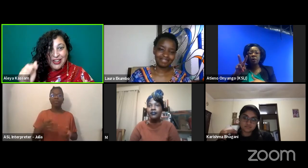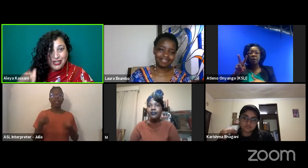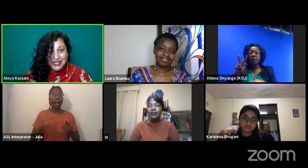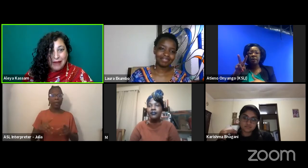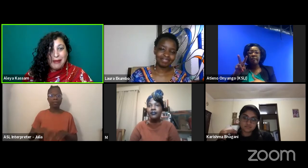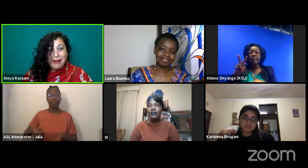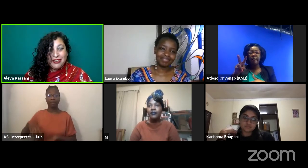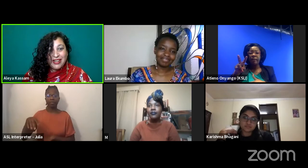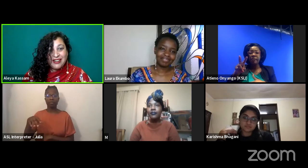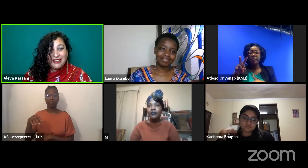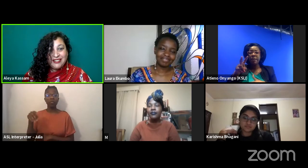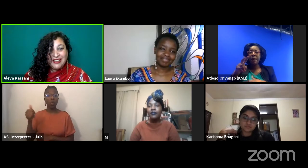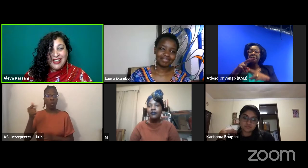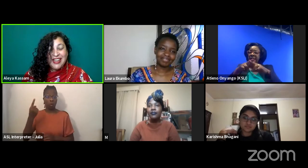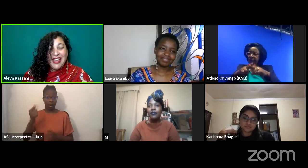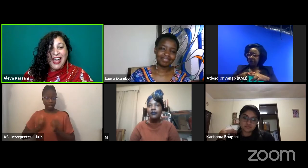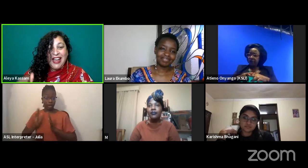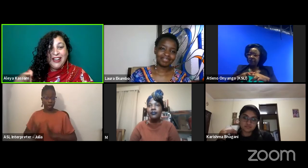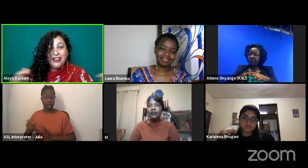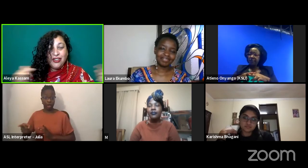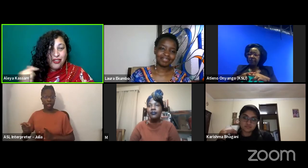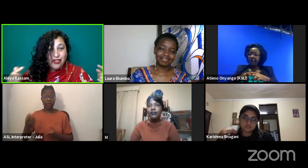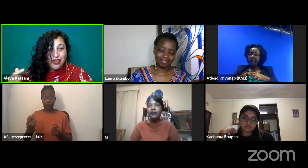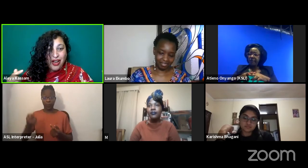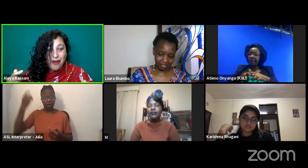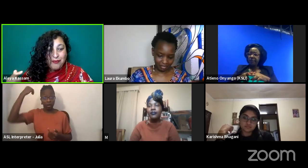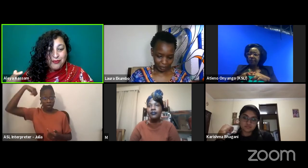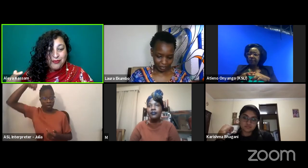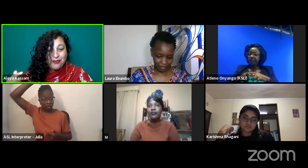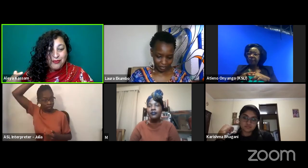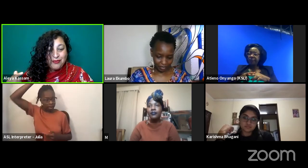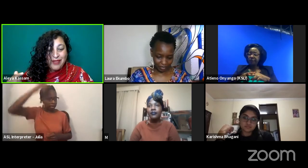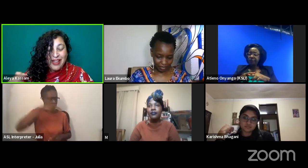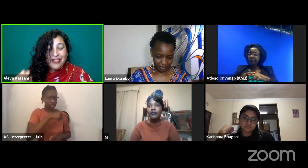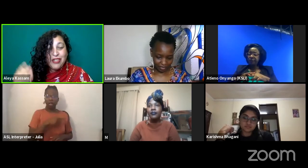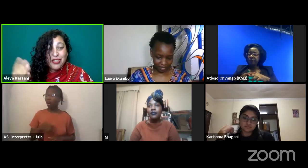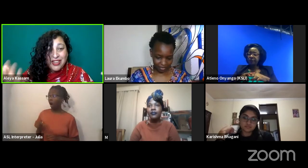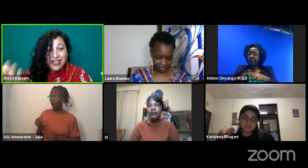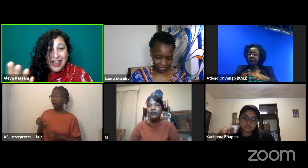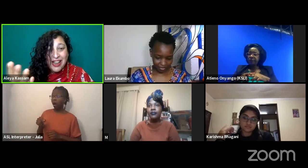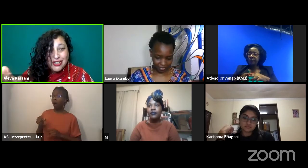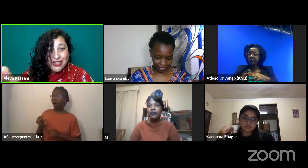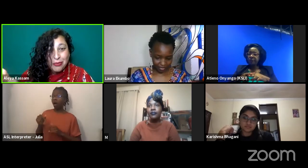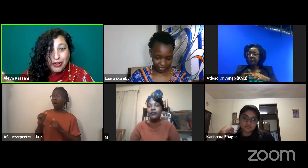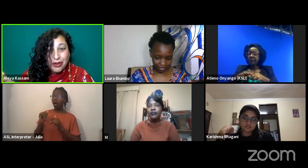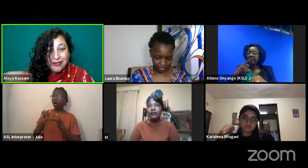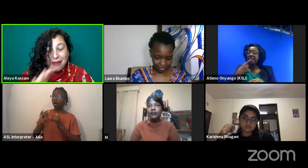and she sat back down again. And the thing actually that we're gonna,